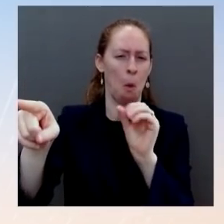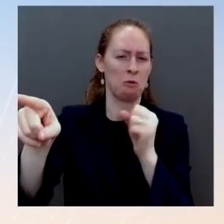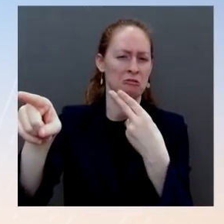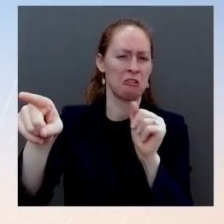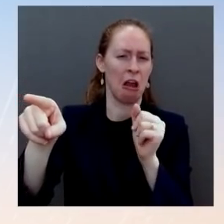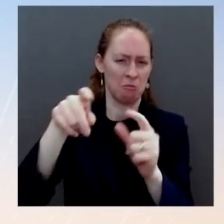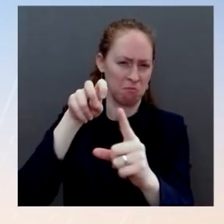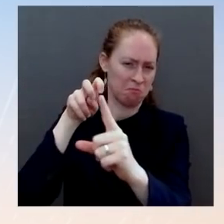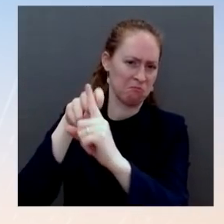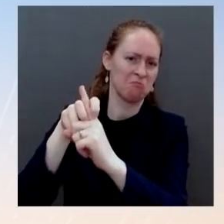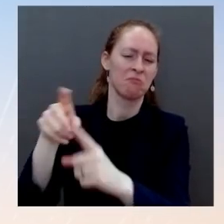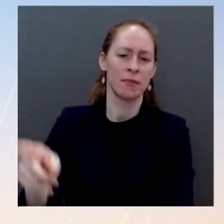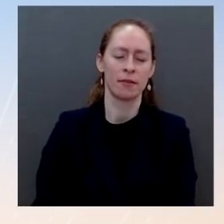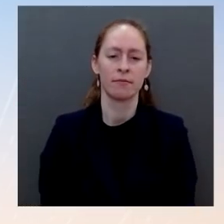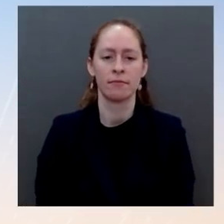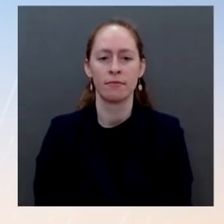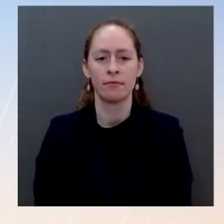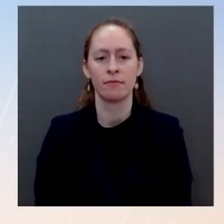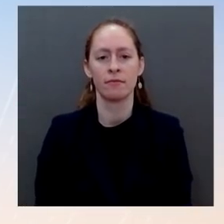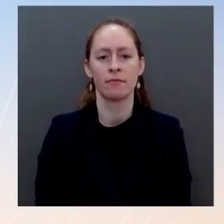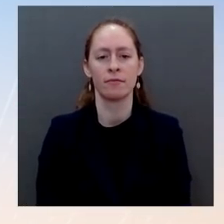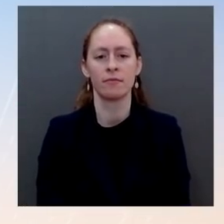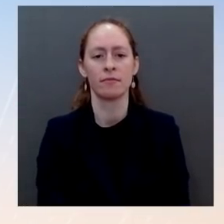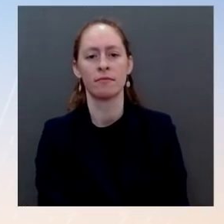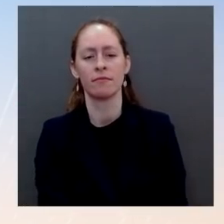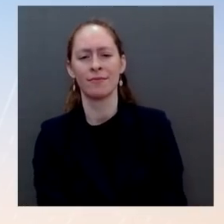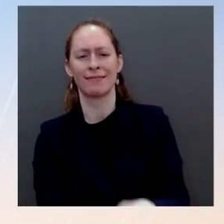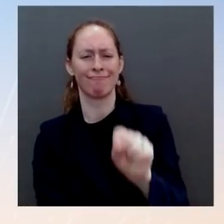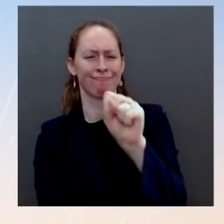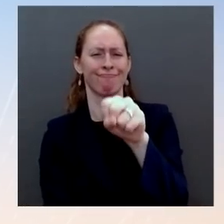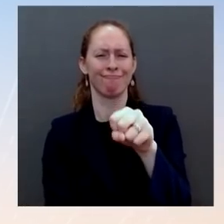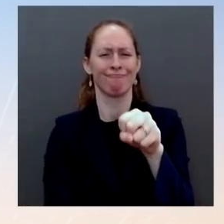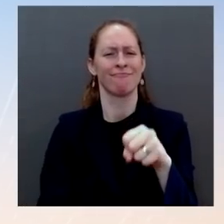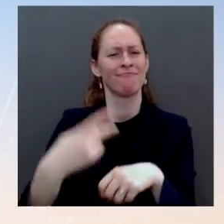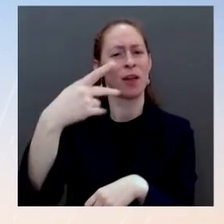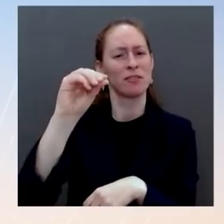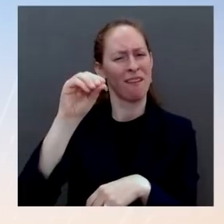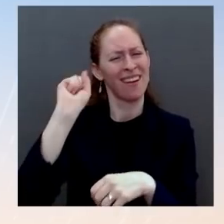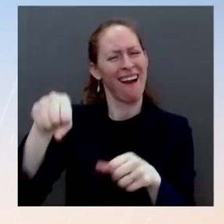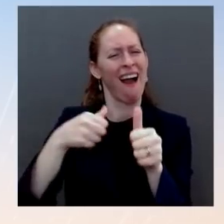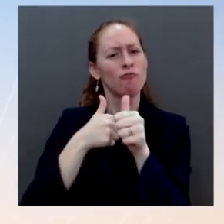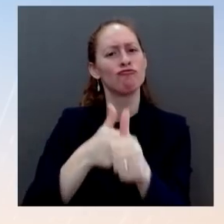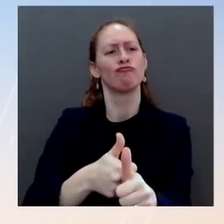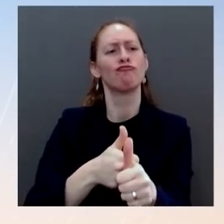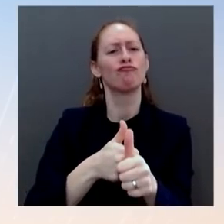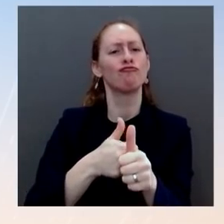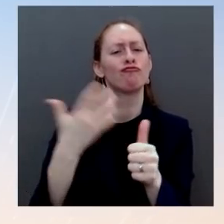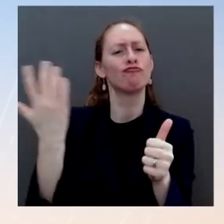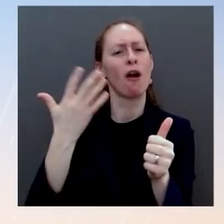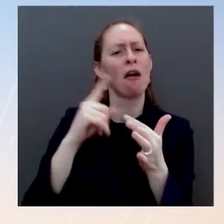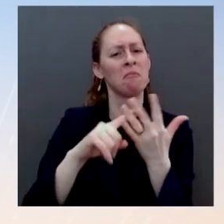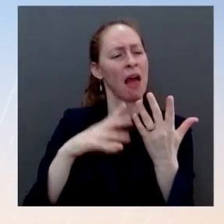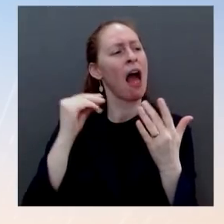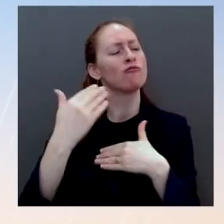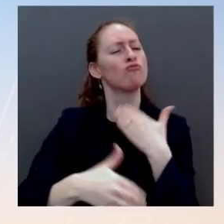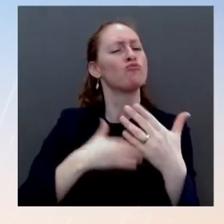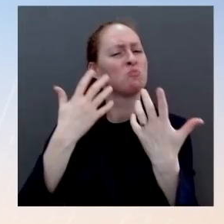and had the ability to do that and still conduct their jobs. Okay. The Press: Just one last one. >> Ms. Psaki: Go ahead. The Press: The President today made pretty clear that -- you know,